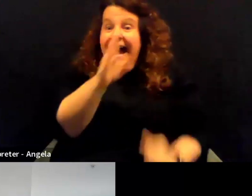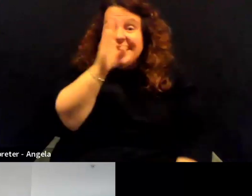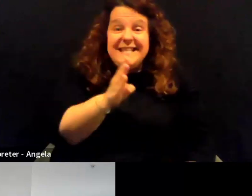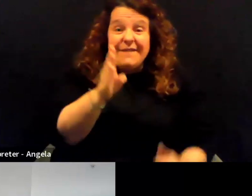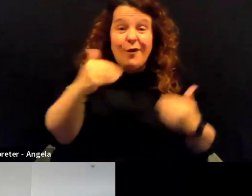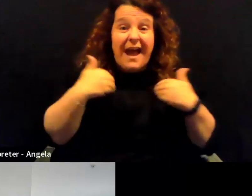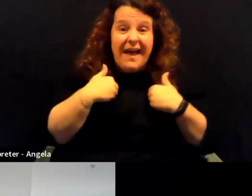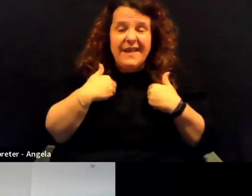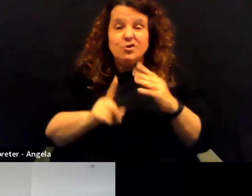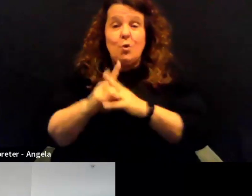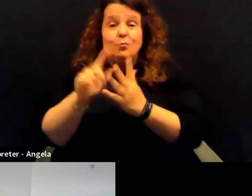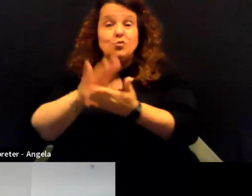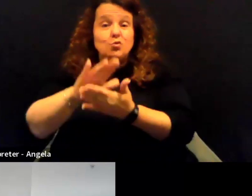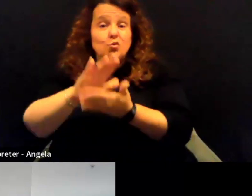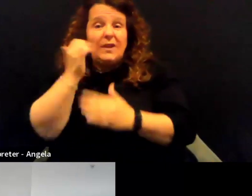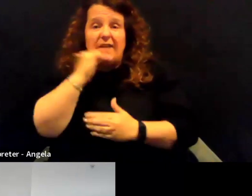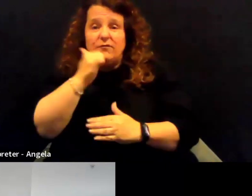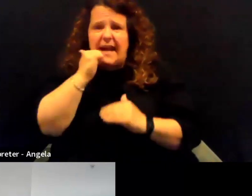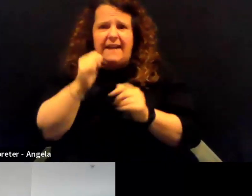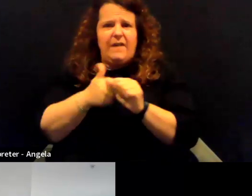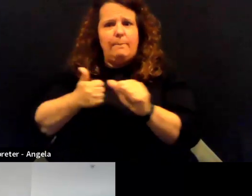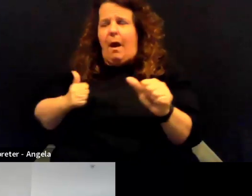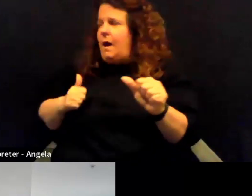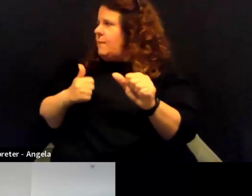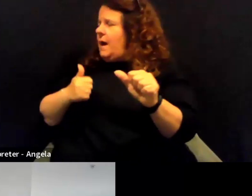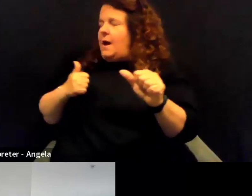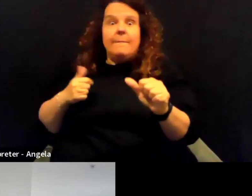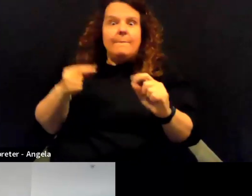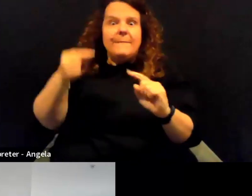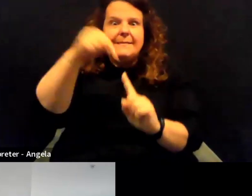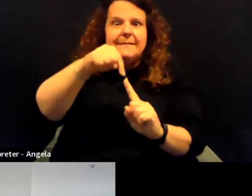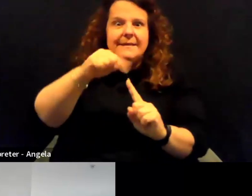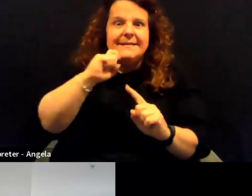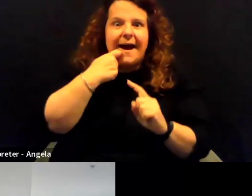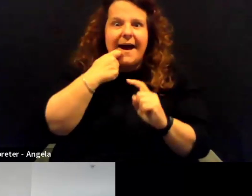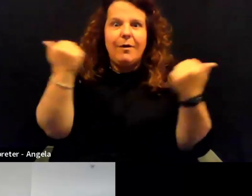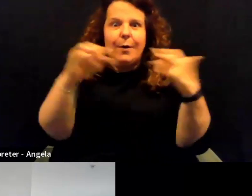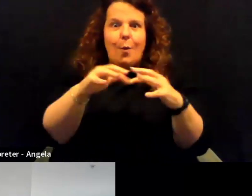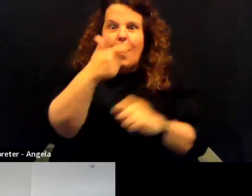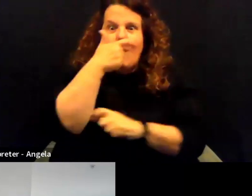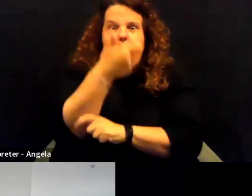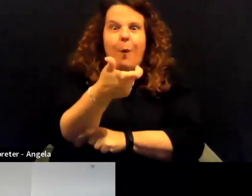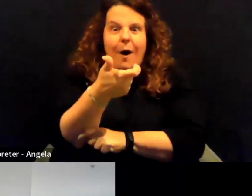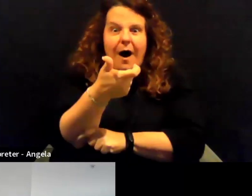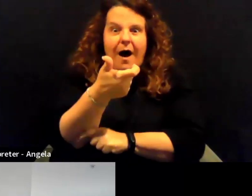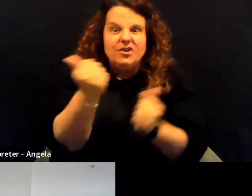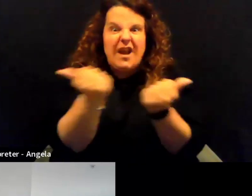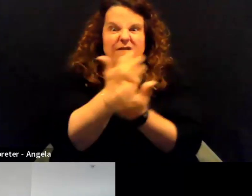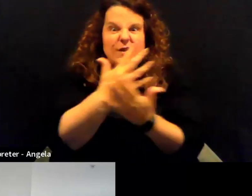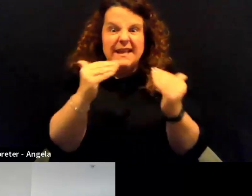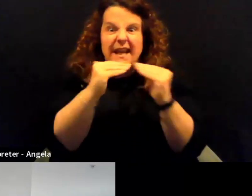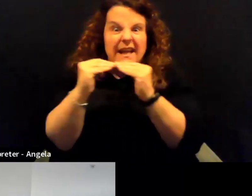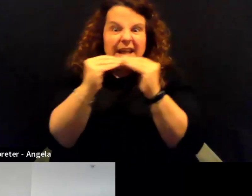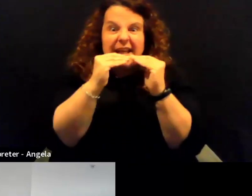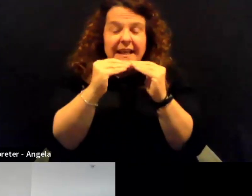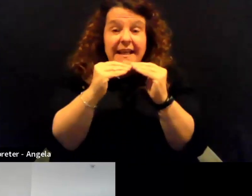showing up to school every day. And it was just, it was so incredible. We watched all the other Apple keynotes dating back to the nineties because it